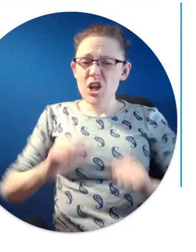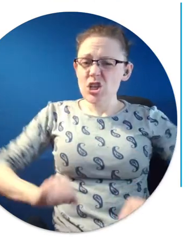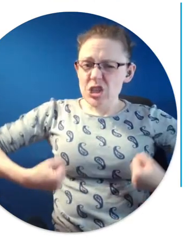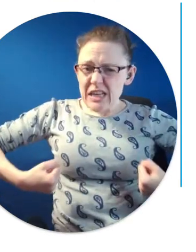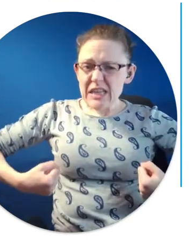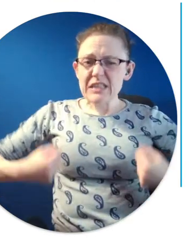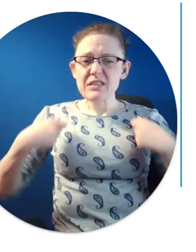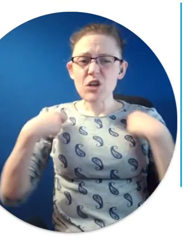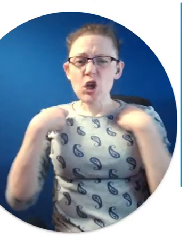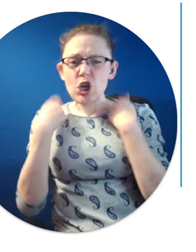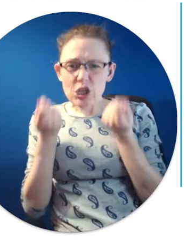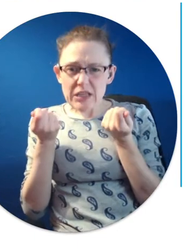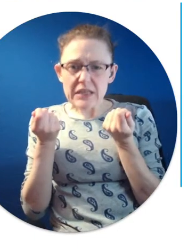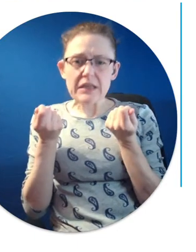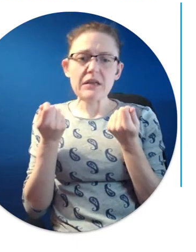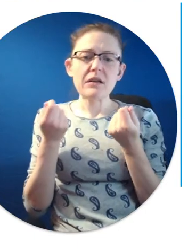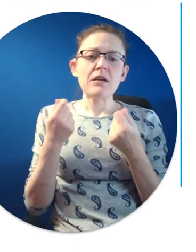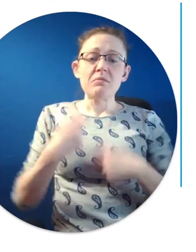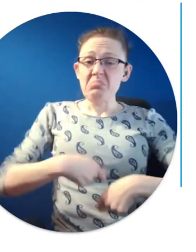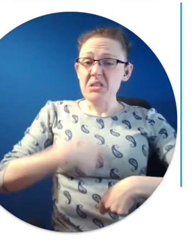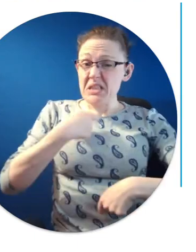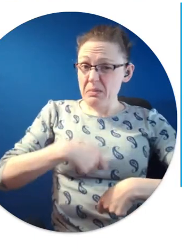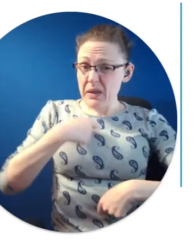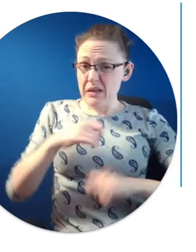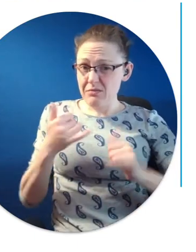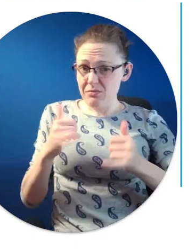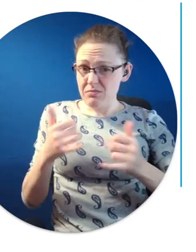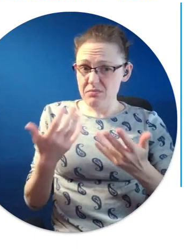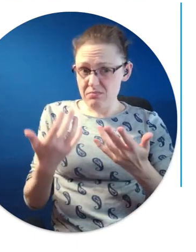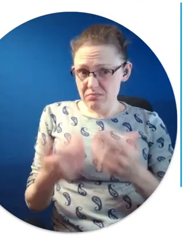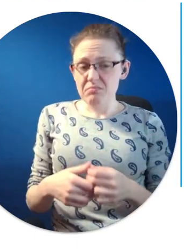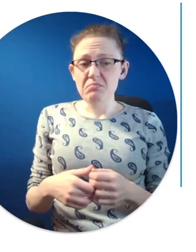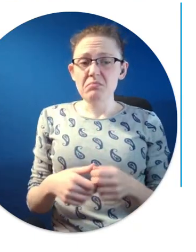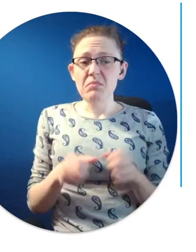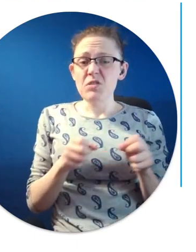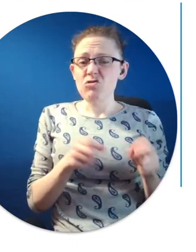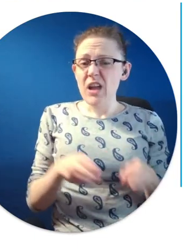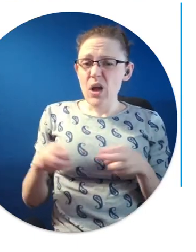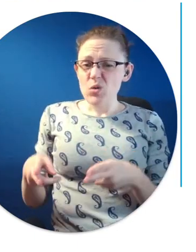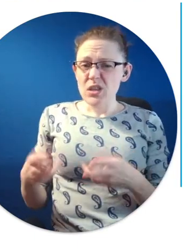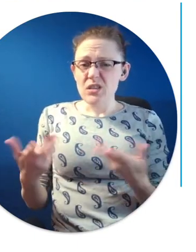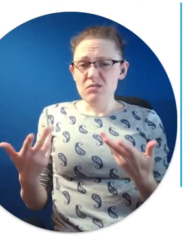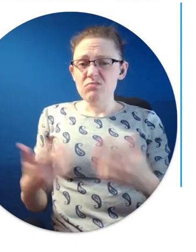Jeans, Hoddie, perhaps it is a zippy one? Trousers